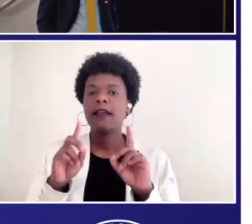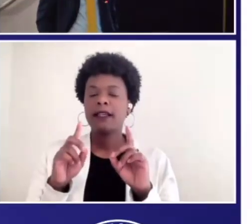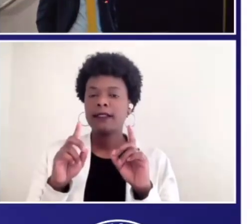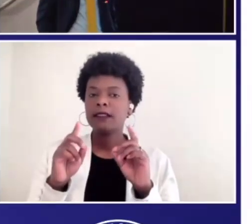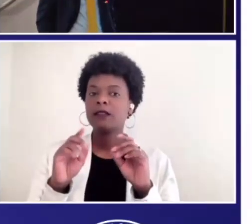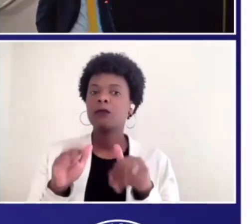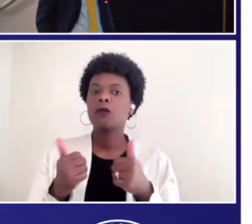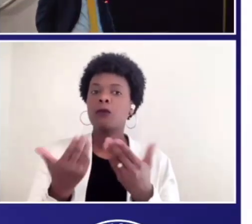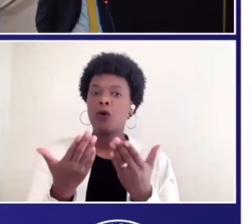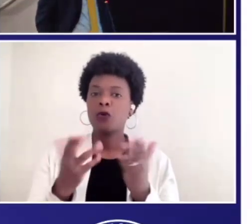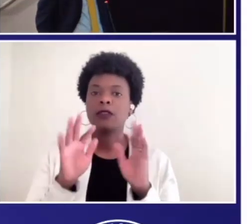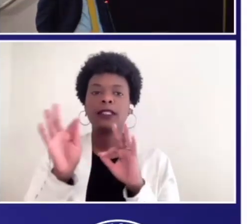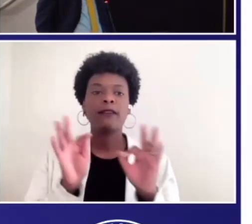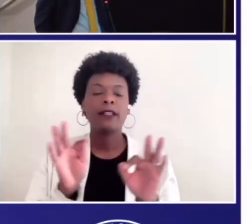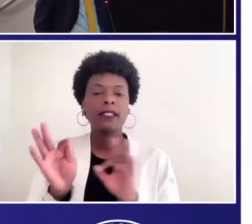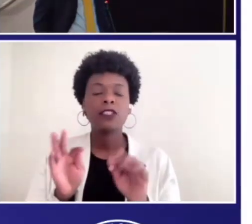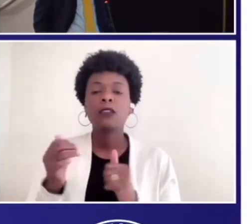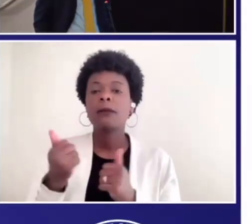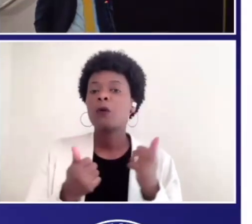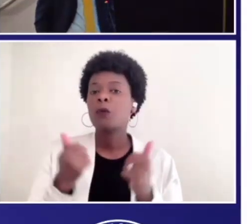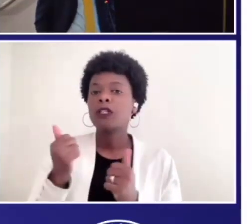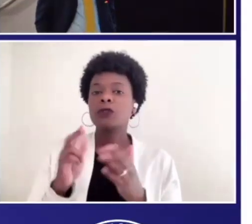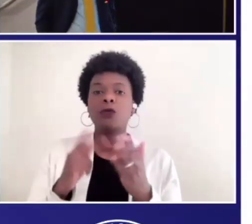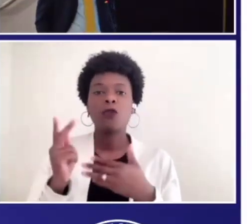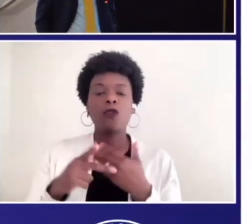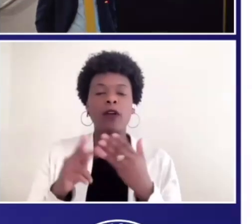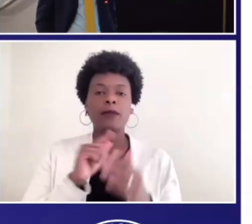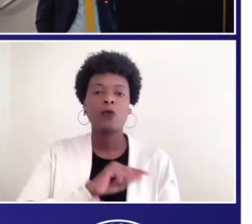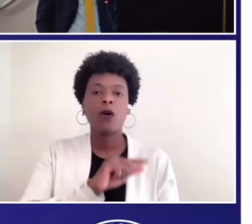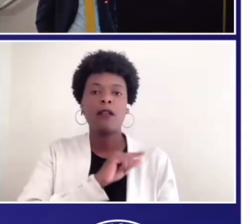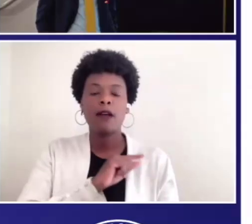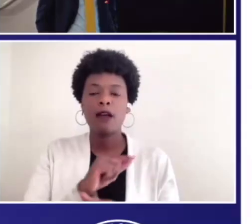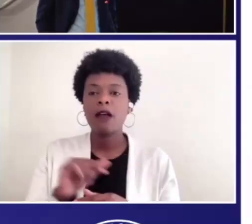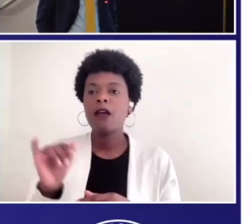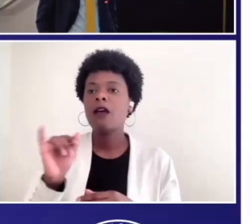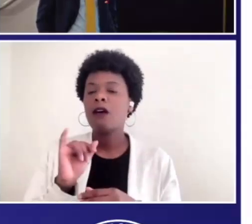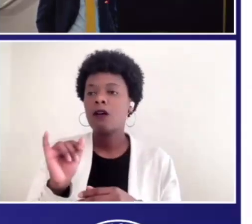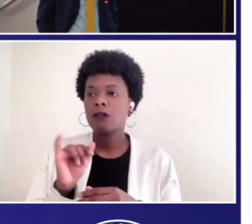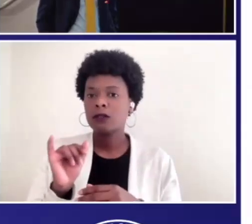would be on which programs would qualify, and also information about, for example, the enrollment in those